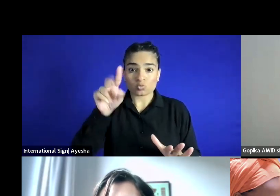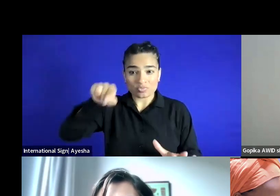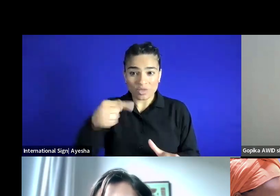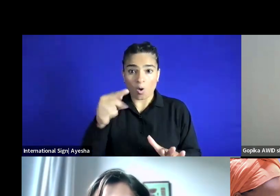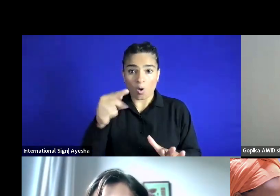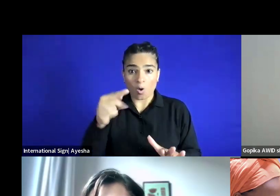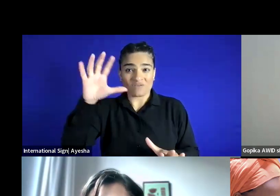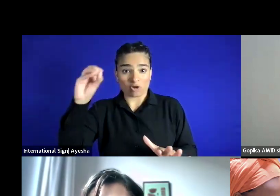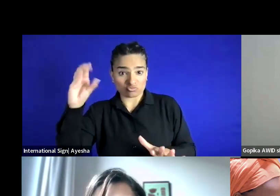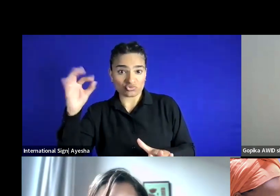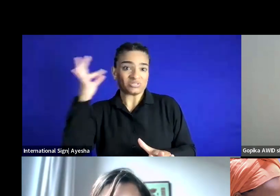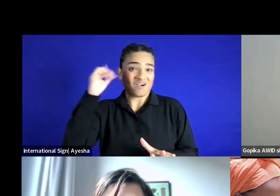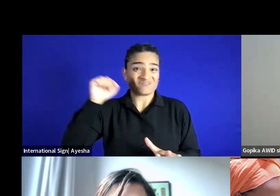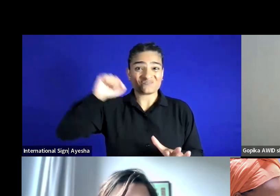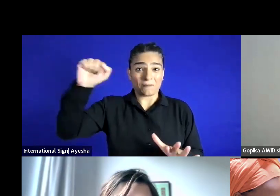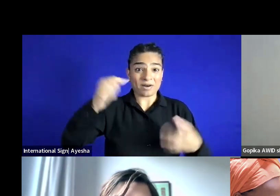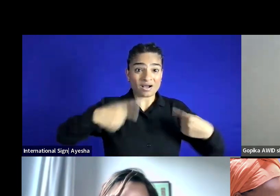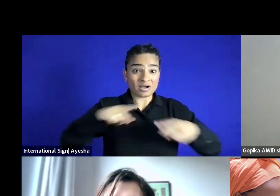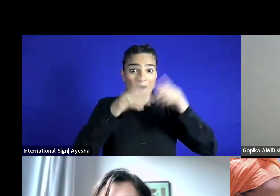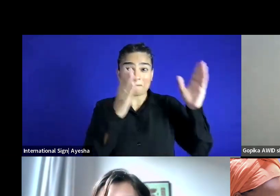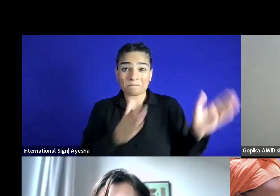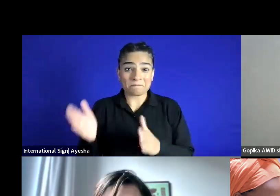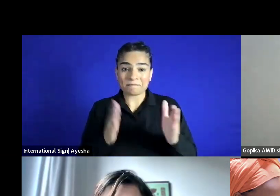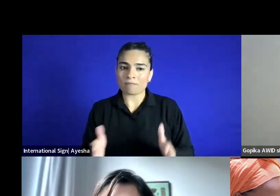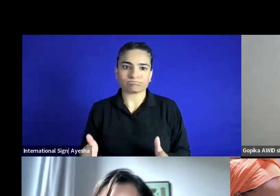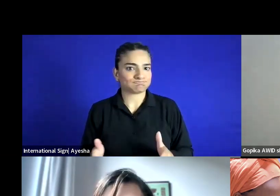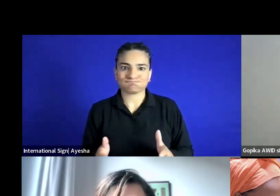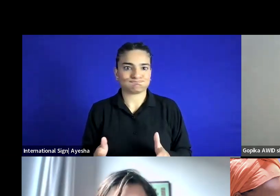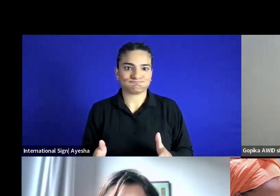It's more like 3500 and that is just because we have been amazed